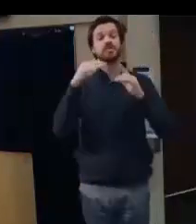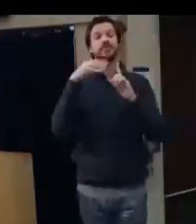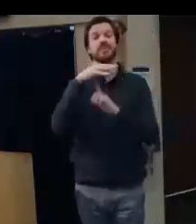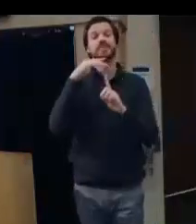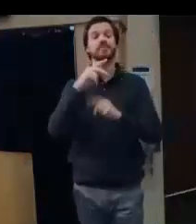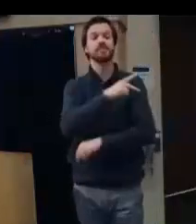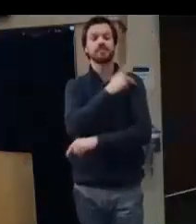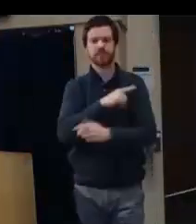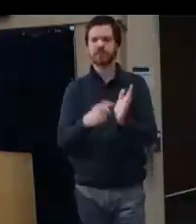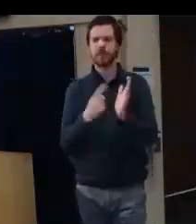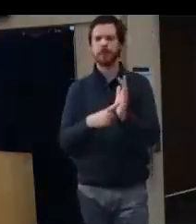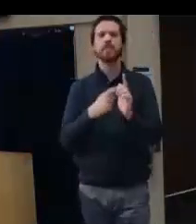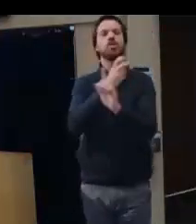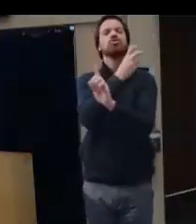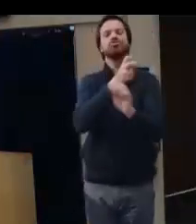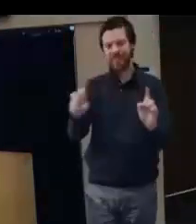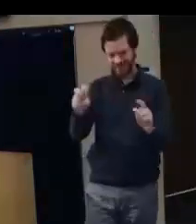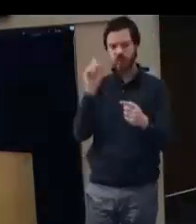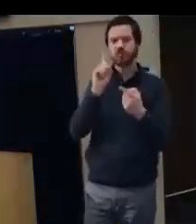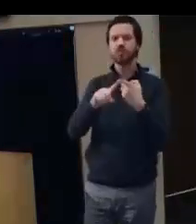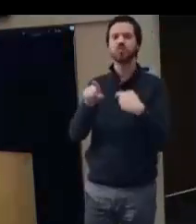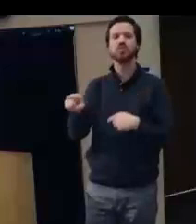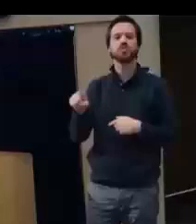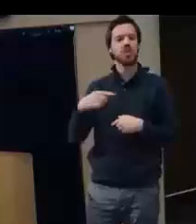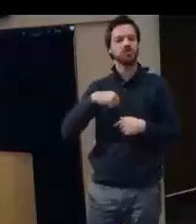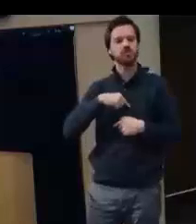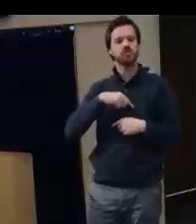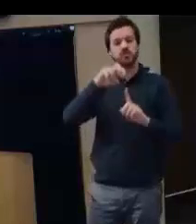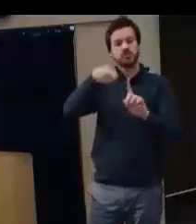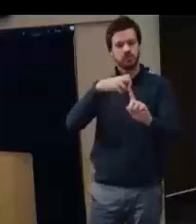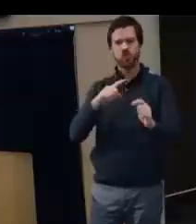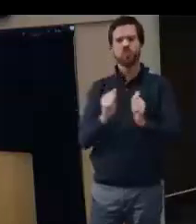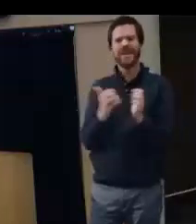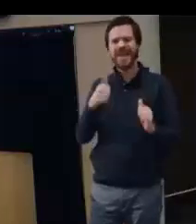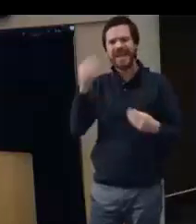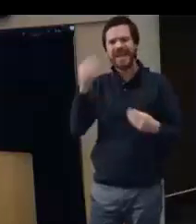sometimes get transferred to trans transferred to us with no information about any kind of